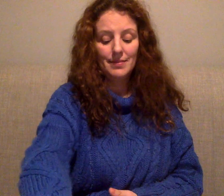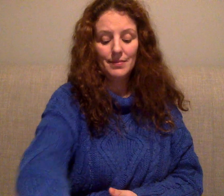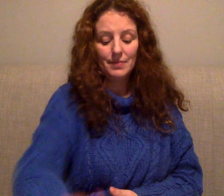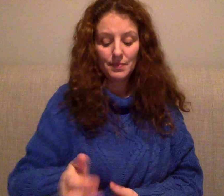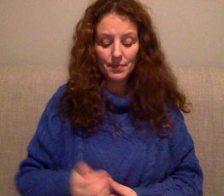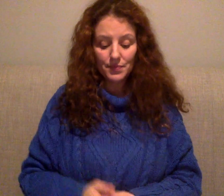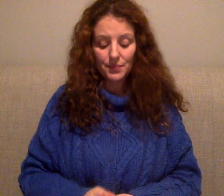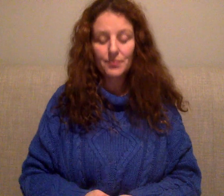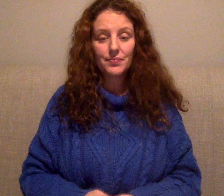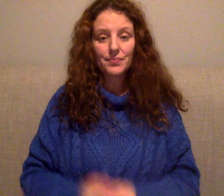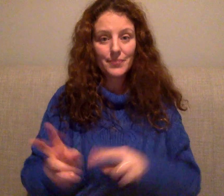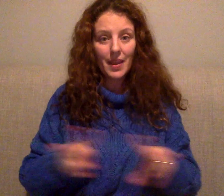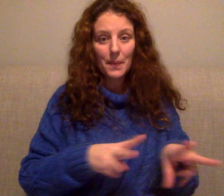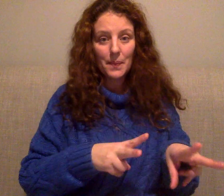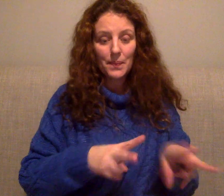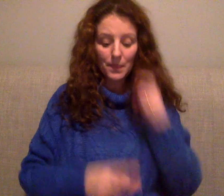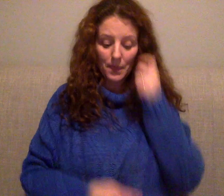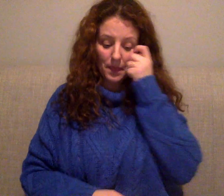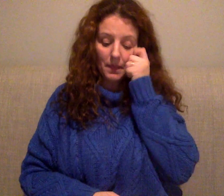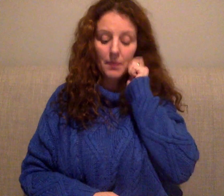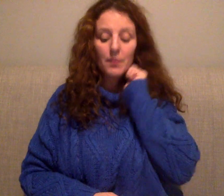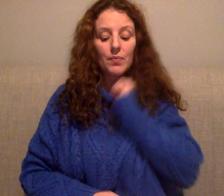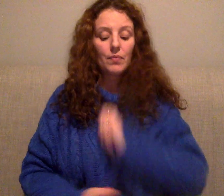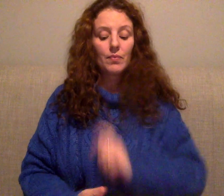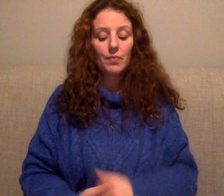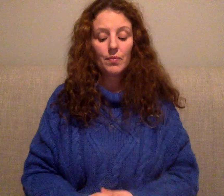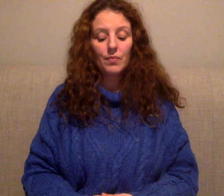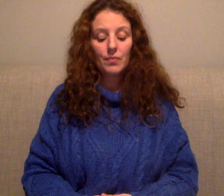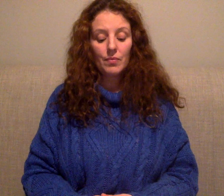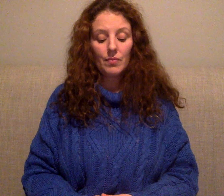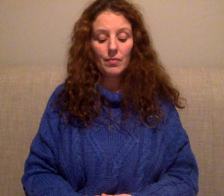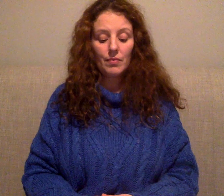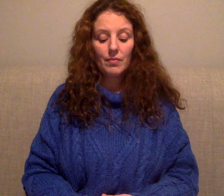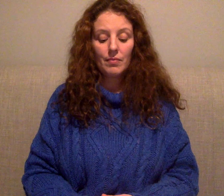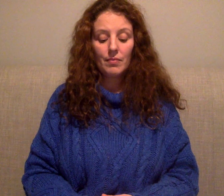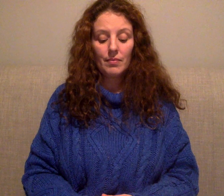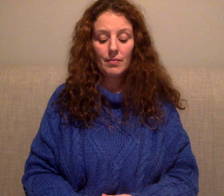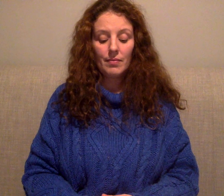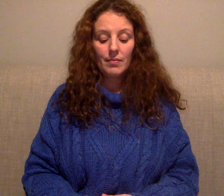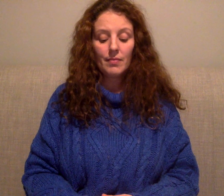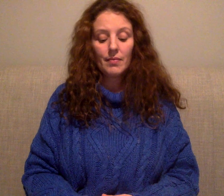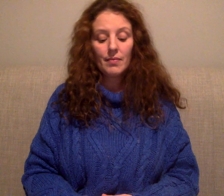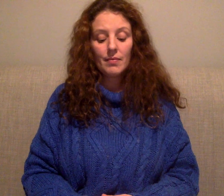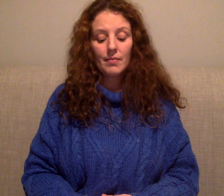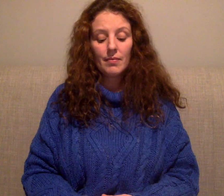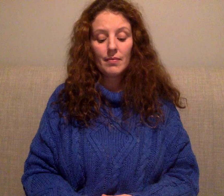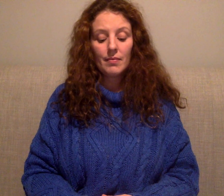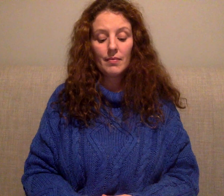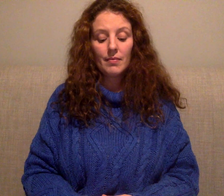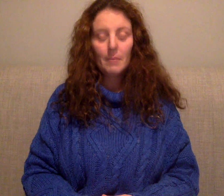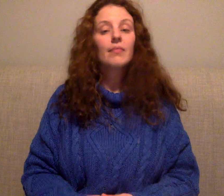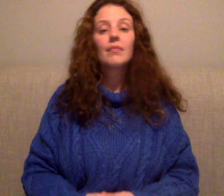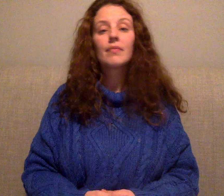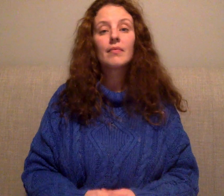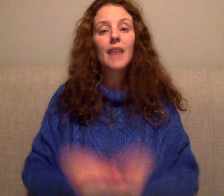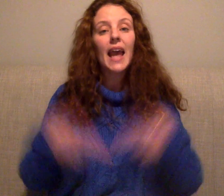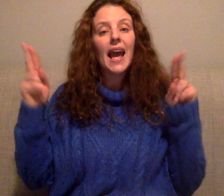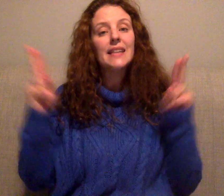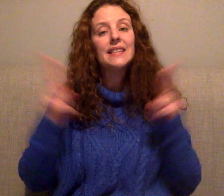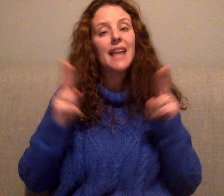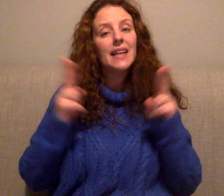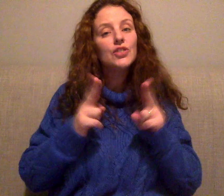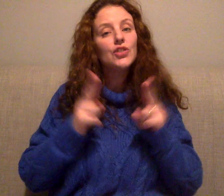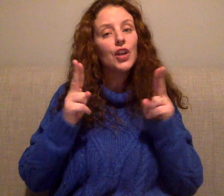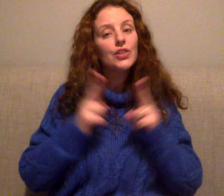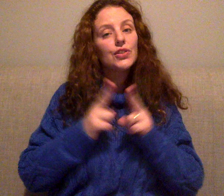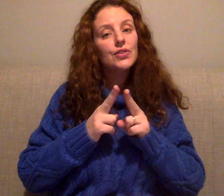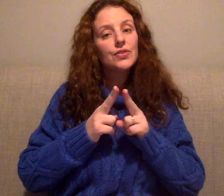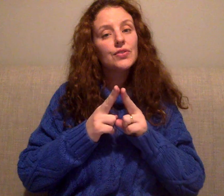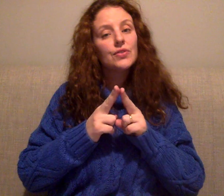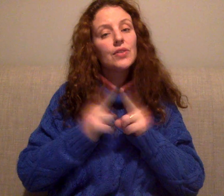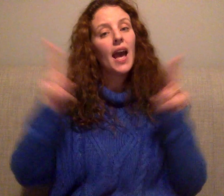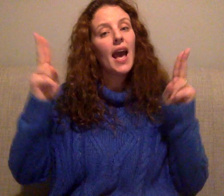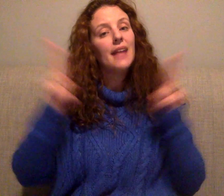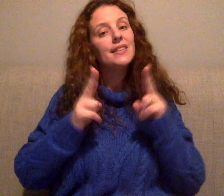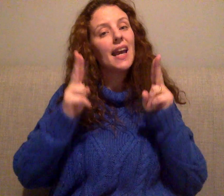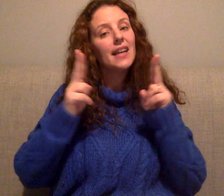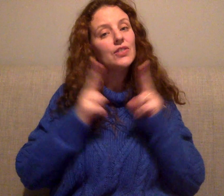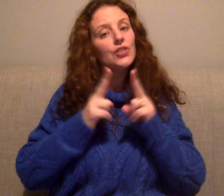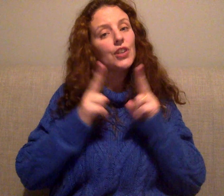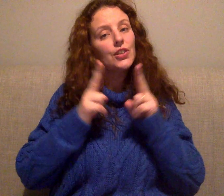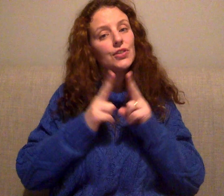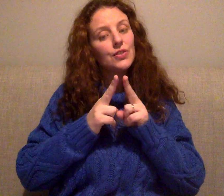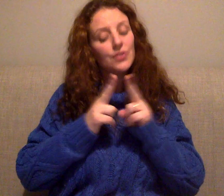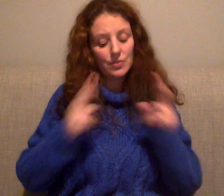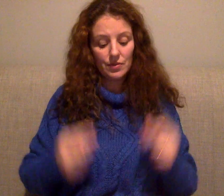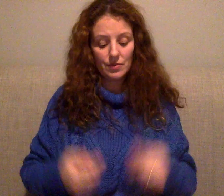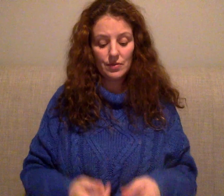ENDANGERED